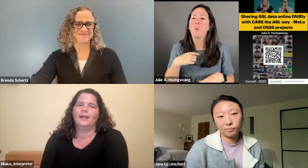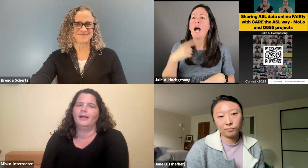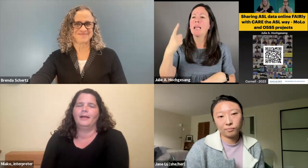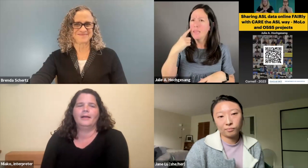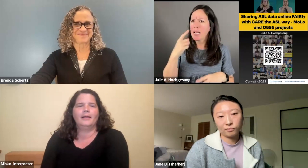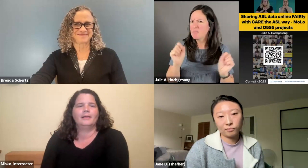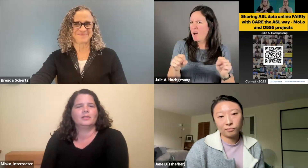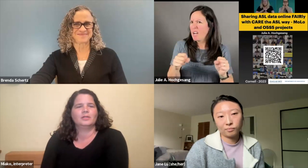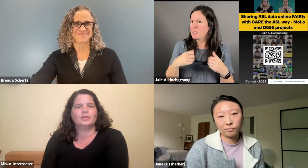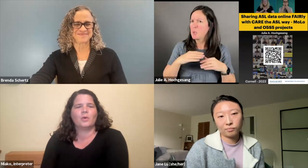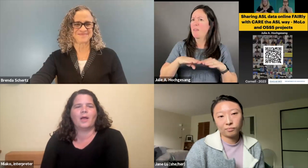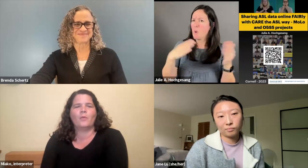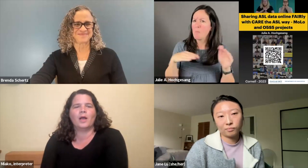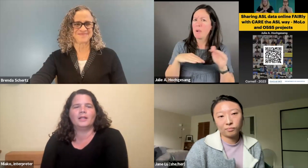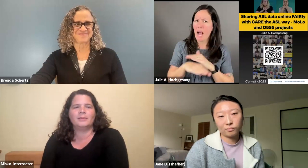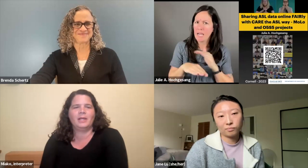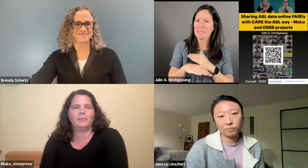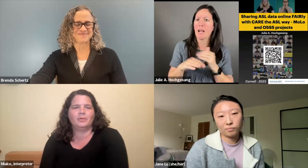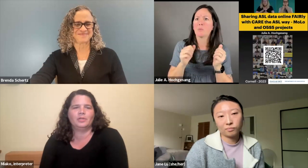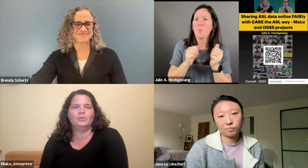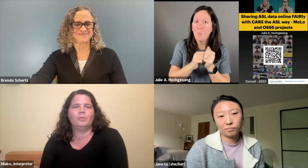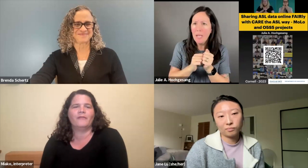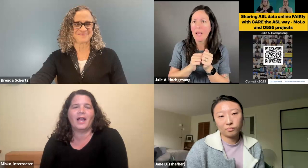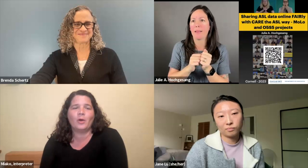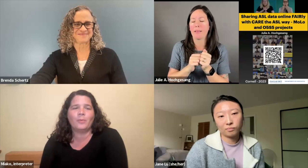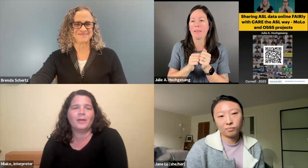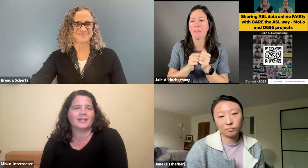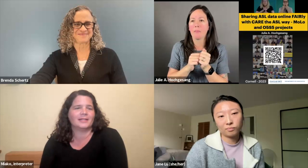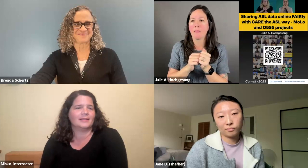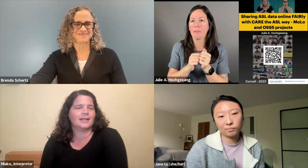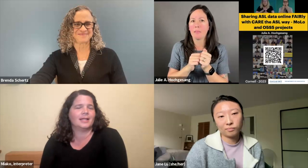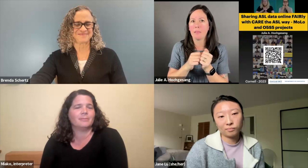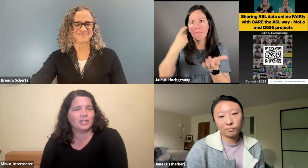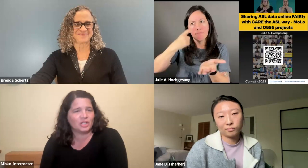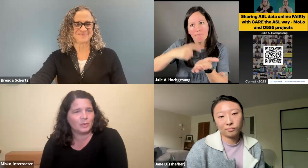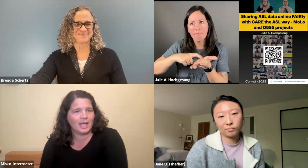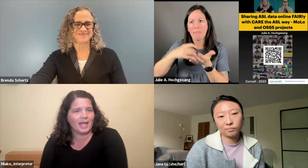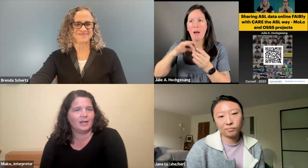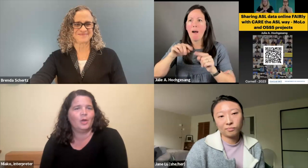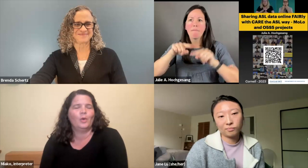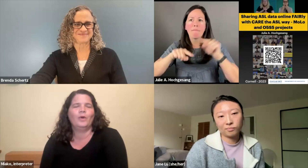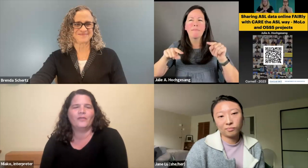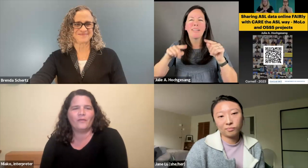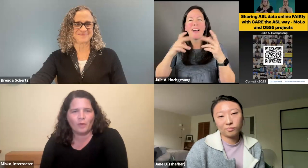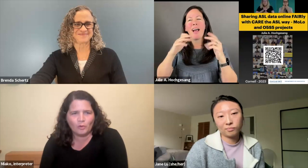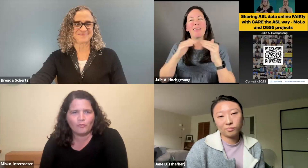that so I want to be able to provide Open Access as much as we can with full